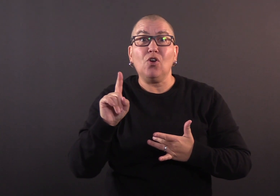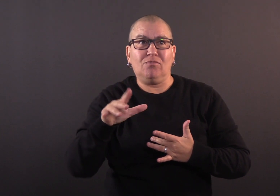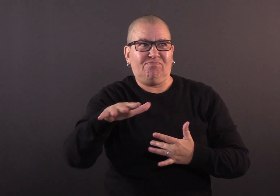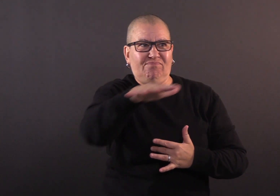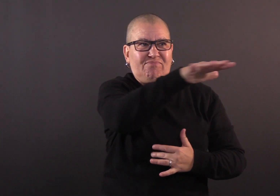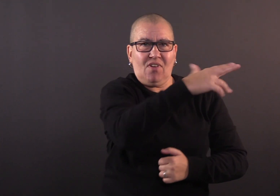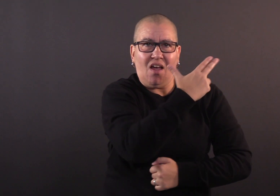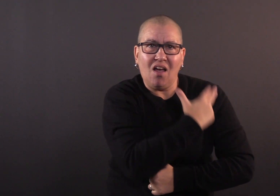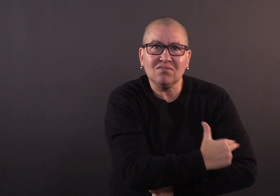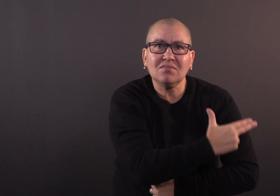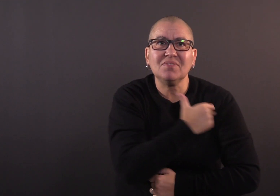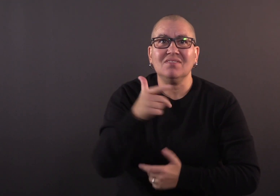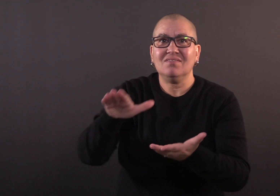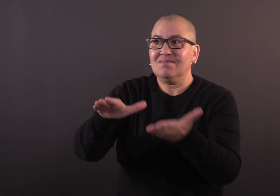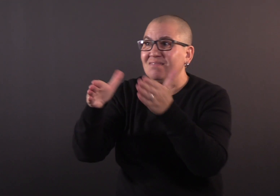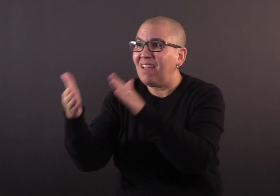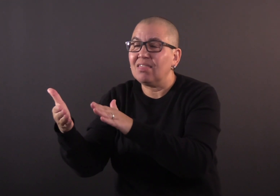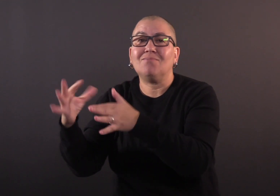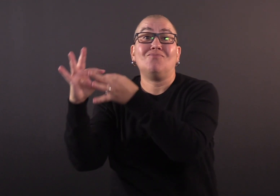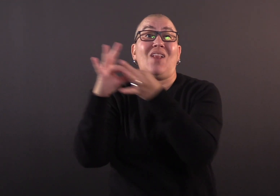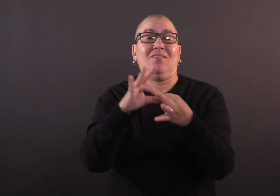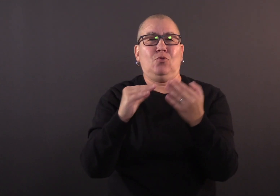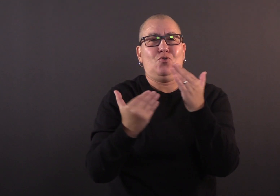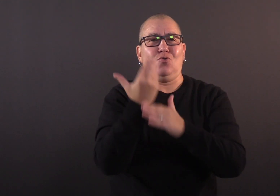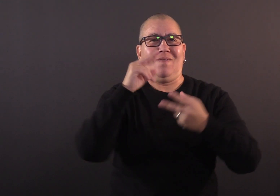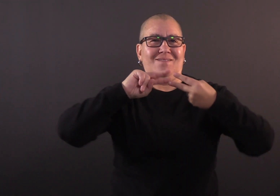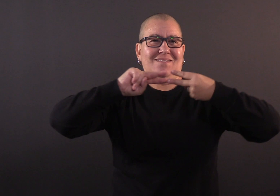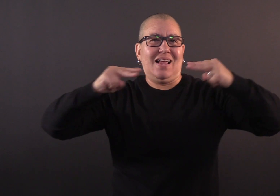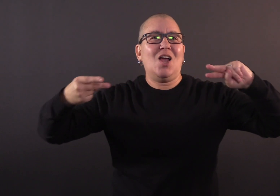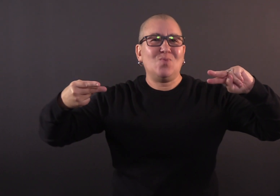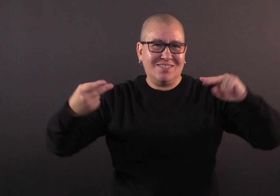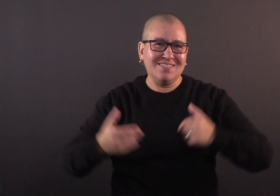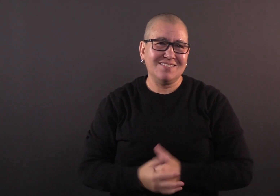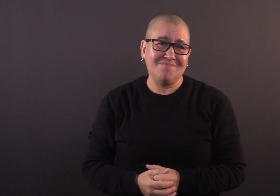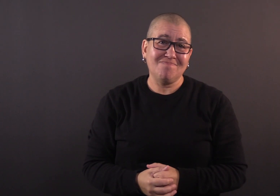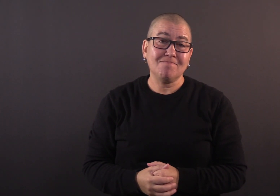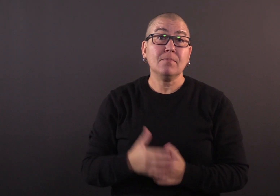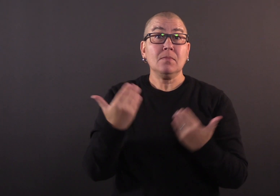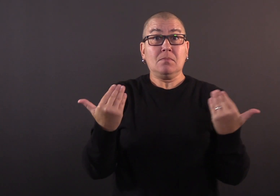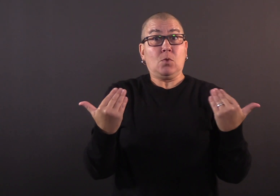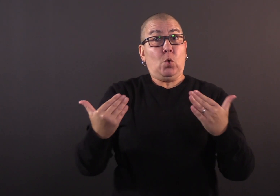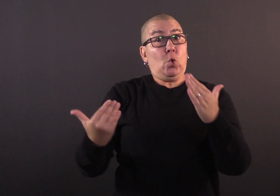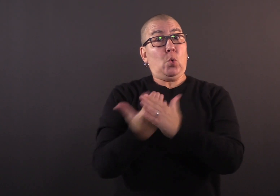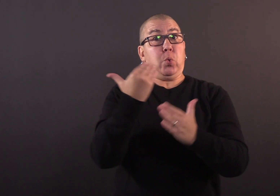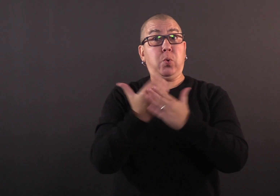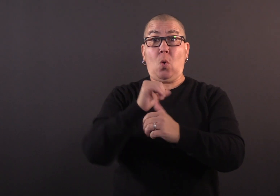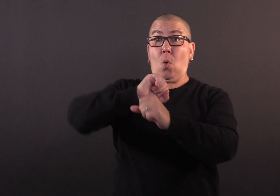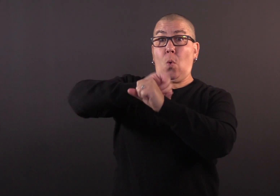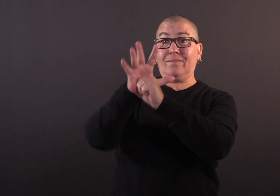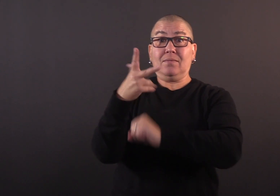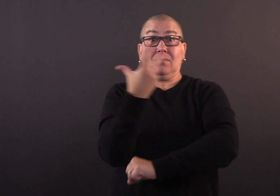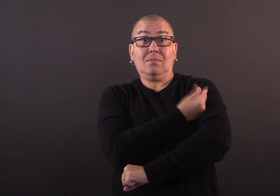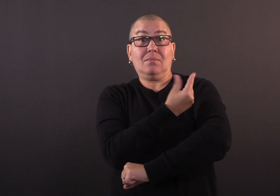against new versions of the constantly evolving coronavirus, which has caused a